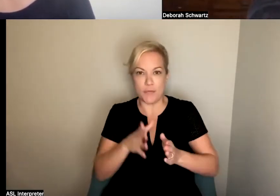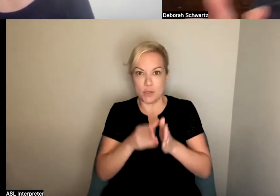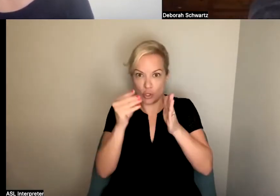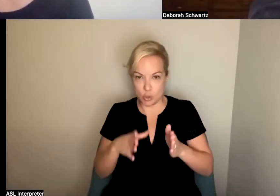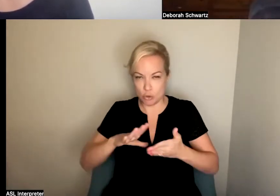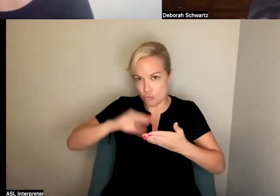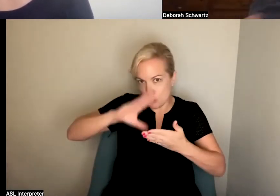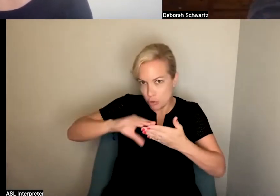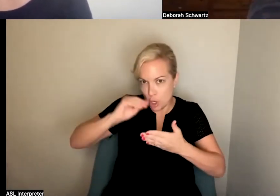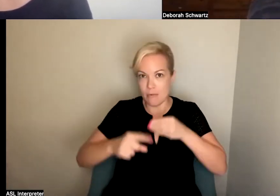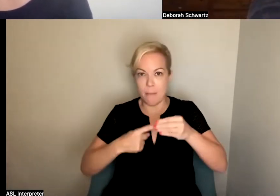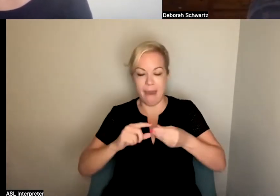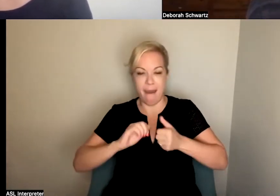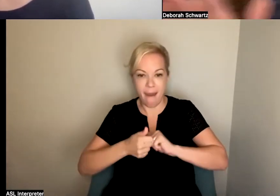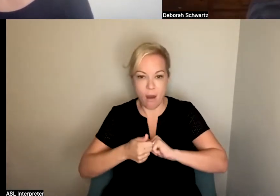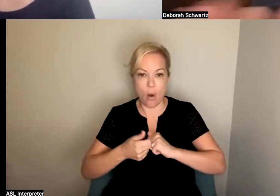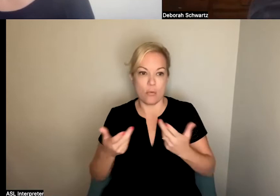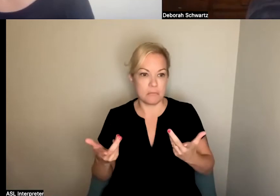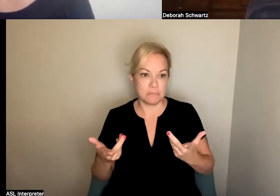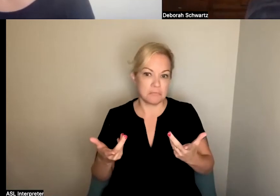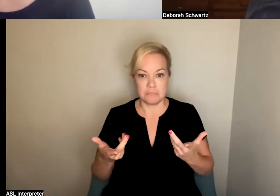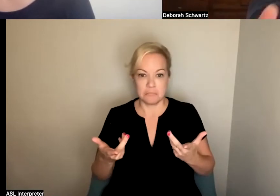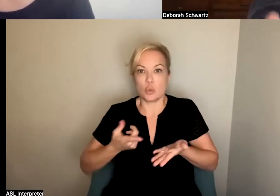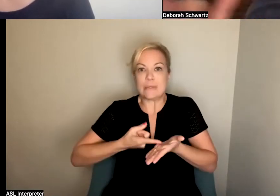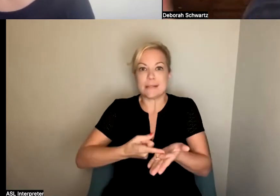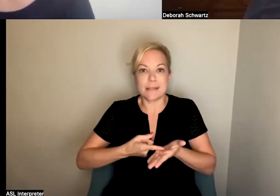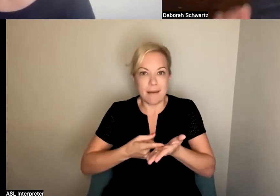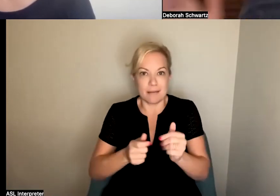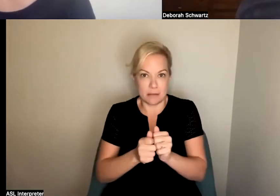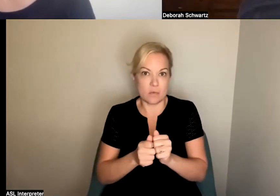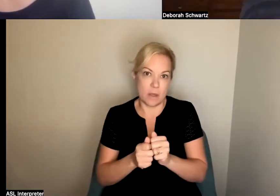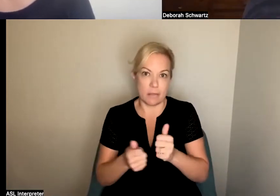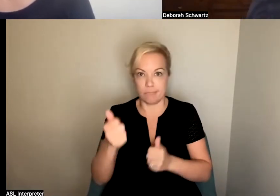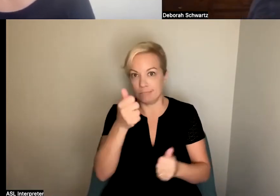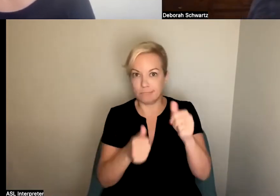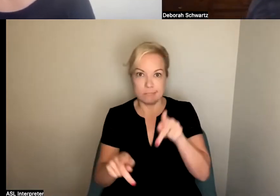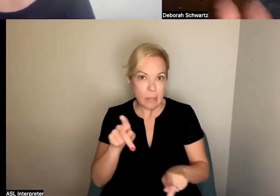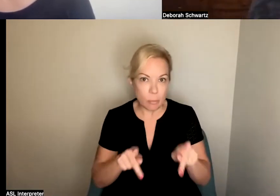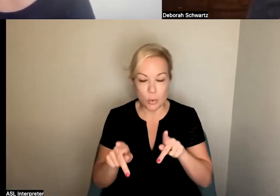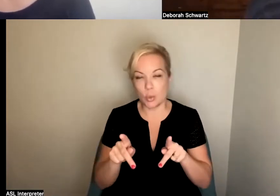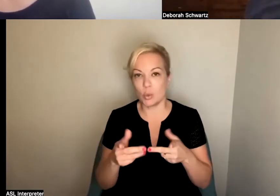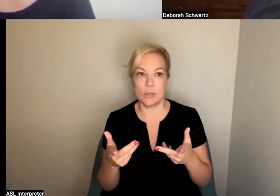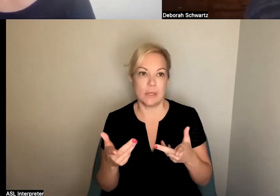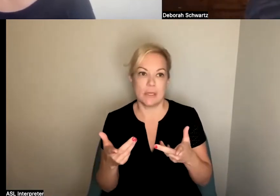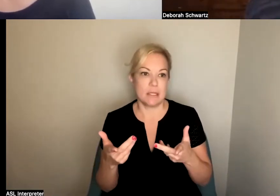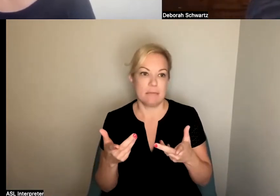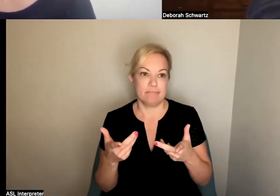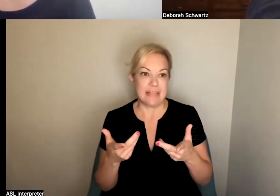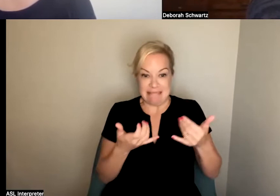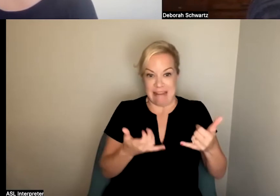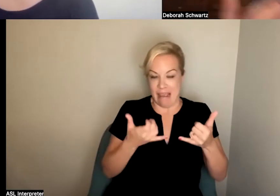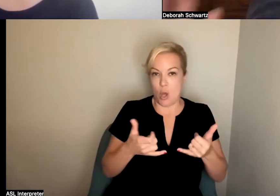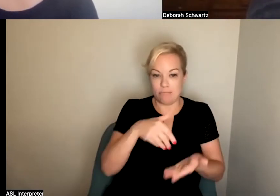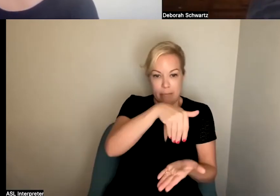for a discussion with people who are you know, say, in mid-level jobs now, but aspire to